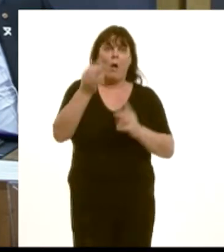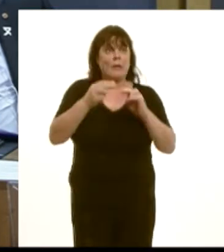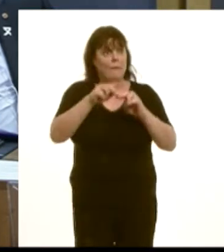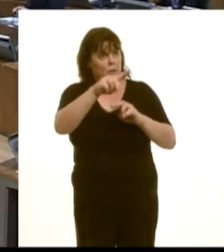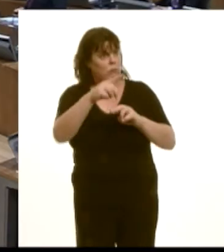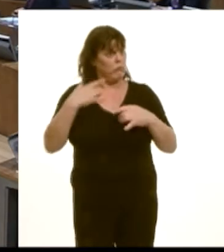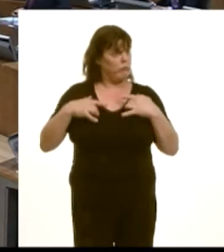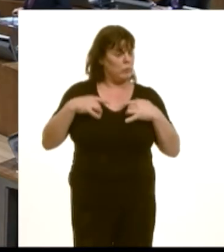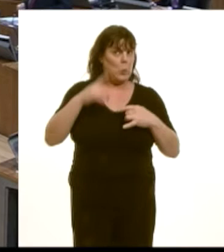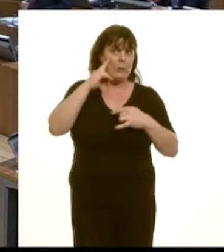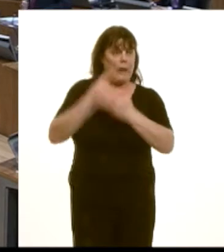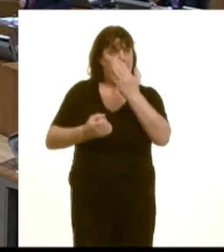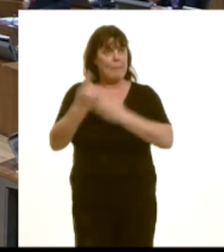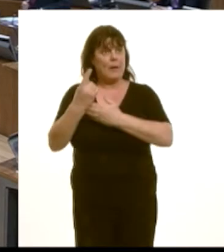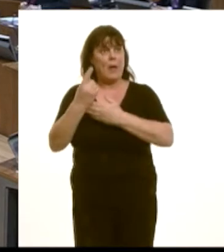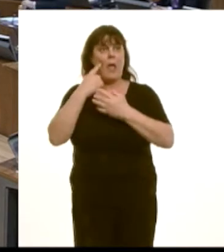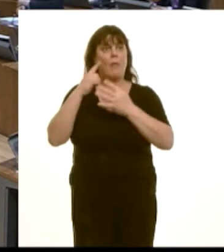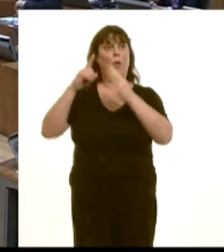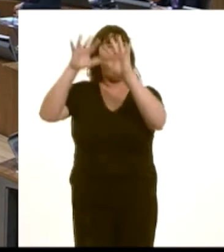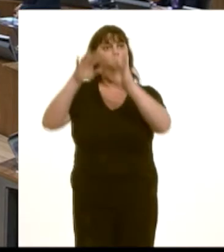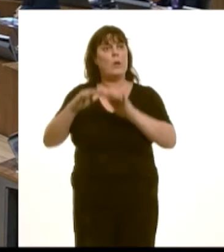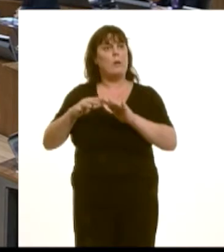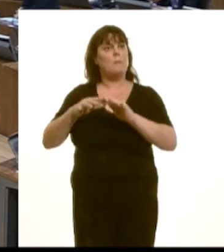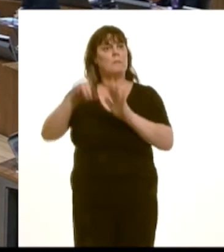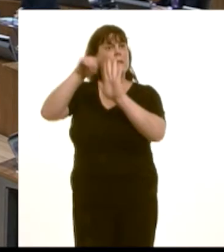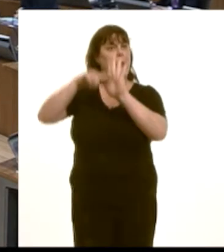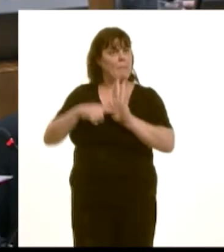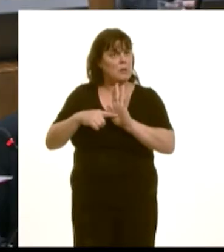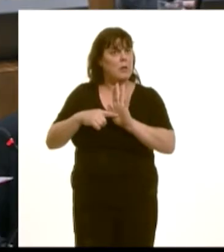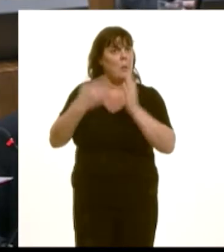and is it something that he has asked for? Carwyn Jones: We would be very supportive